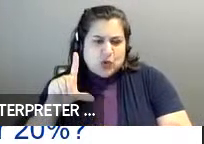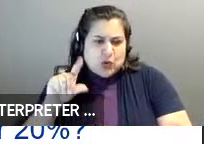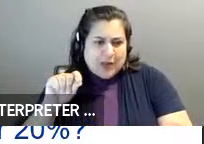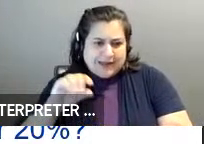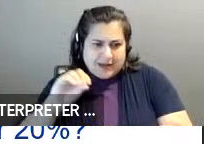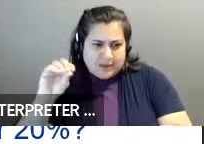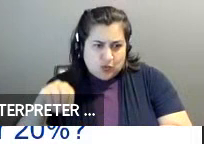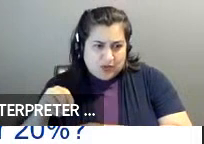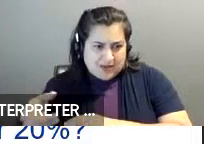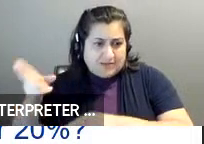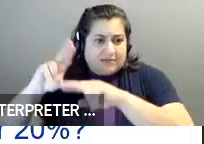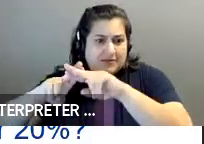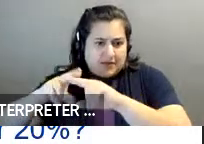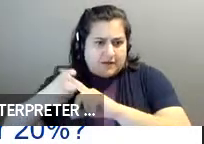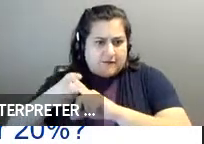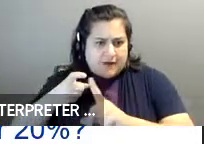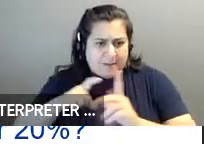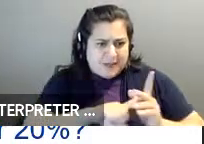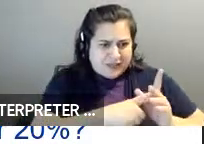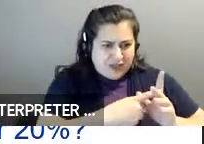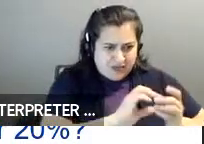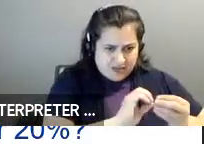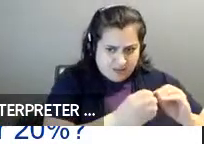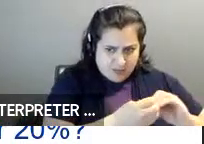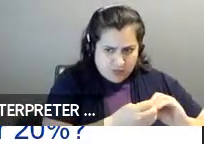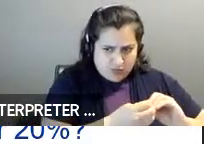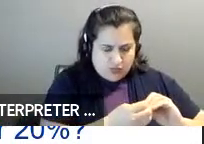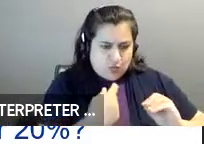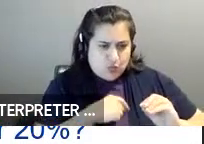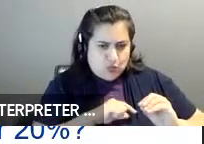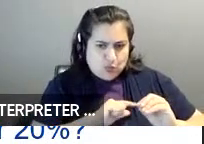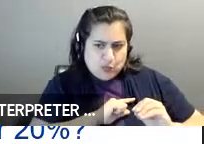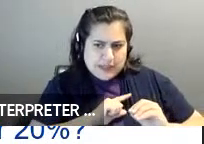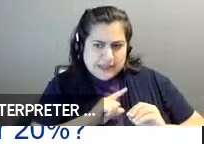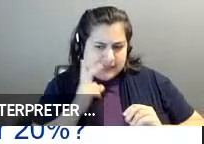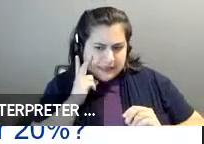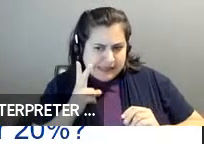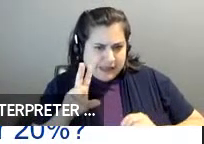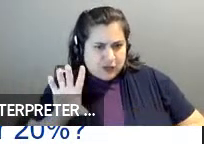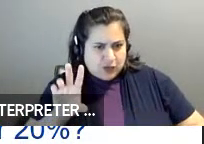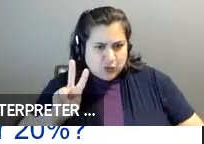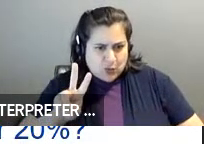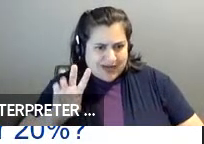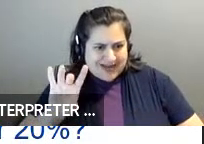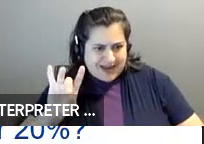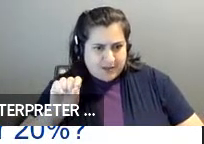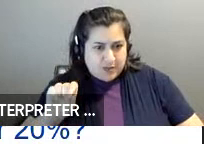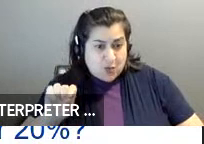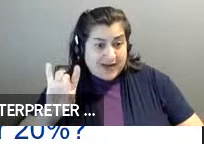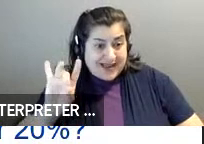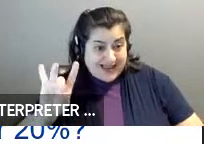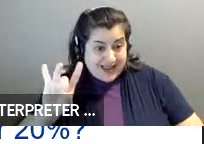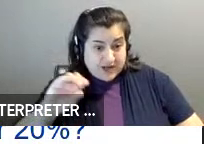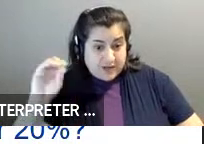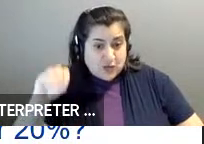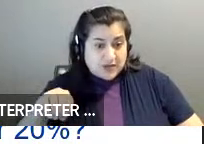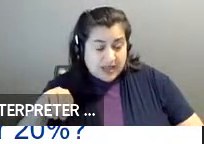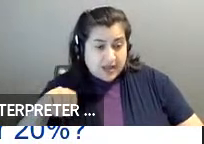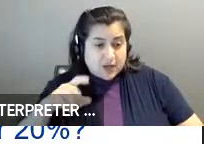20% from the original national survey to give us 28.8% power wheelchair users, and of course